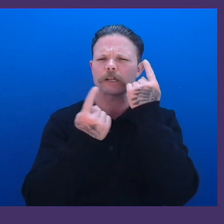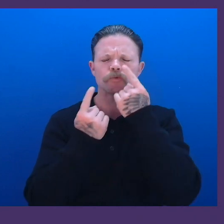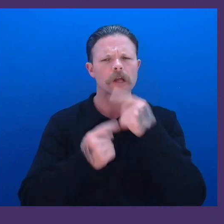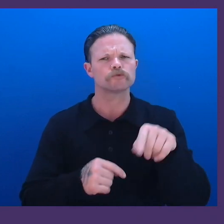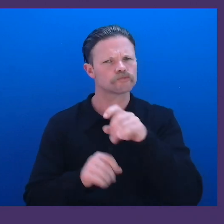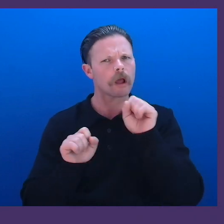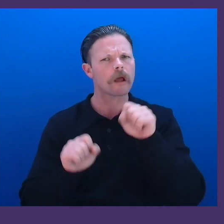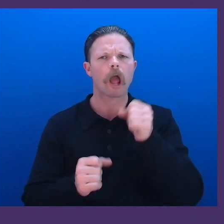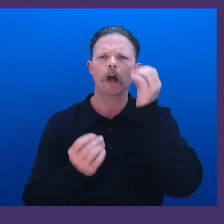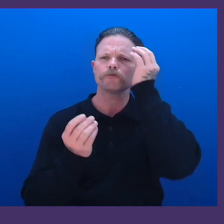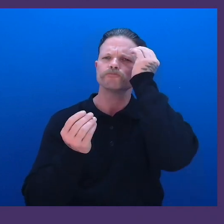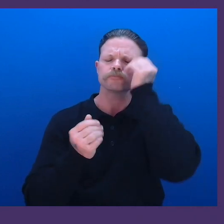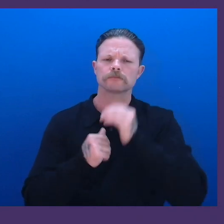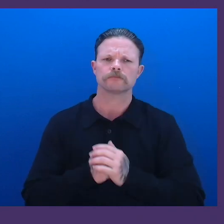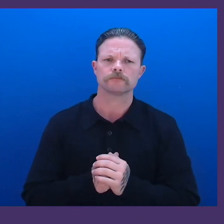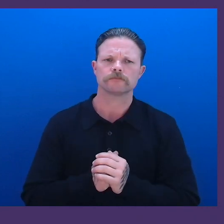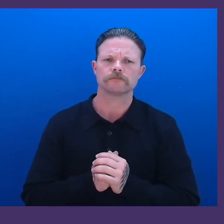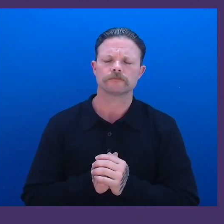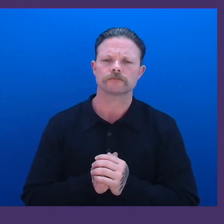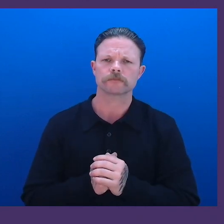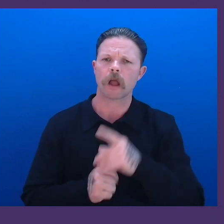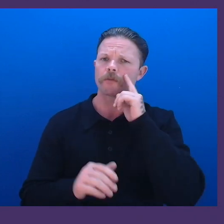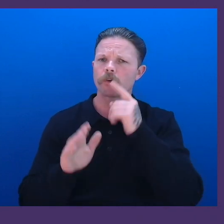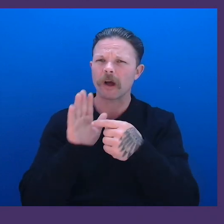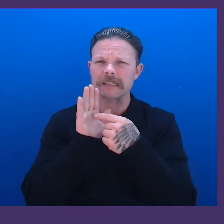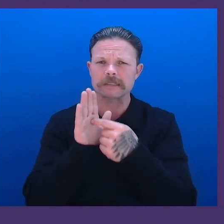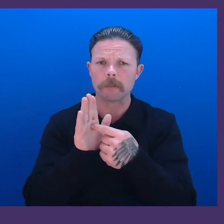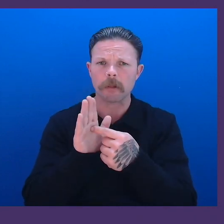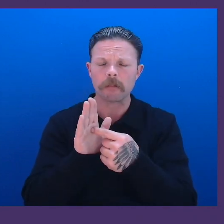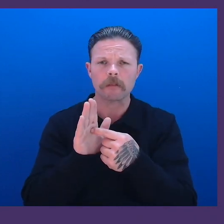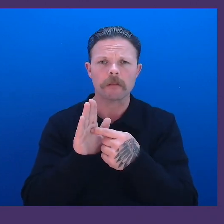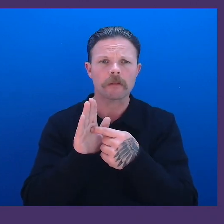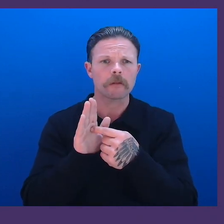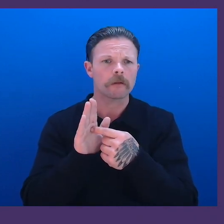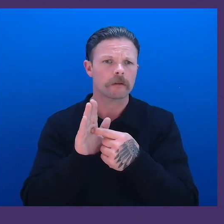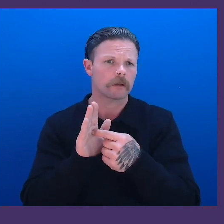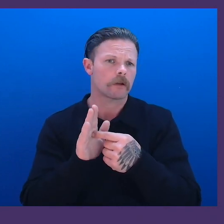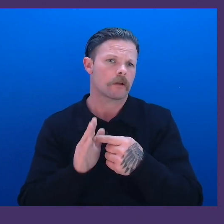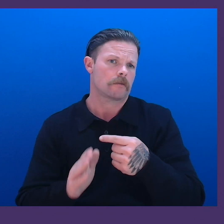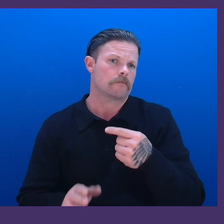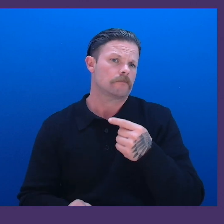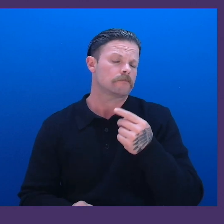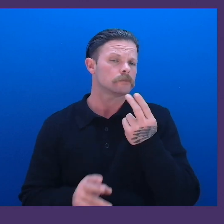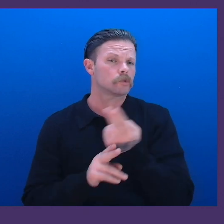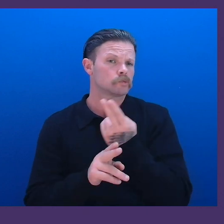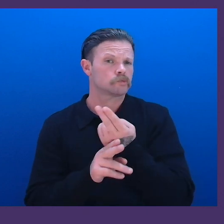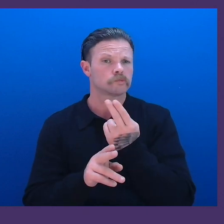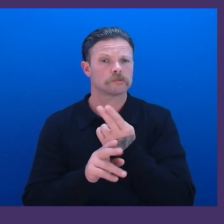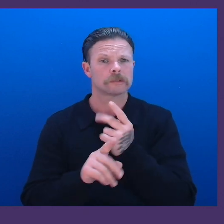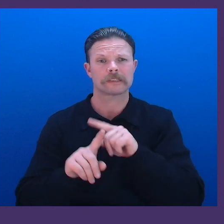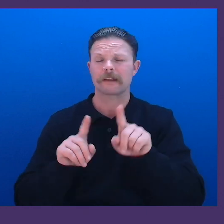For example, use different modalities. It can be different modalities like voice or text.